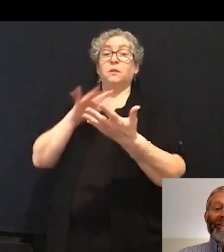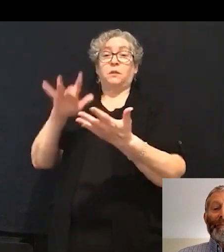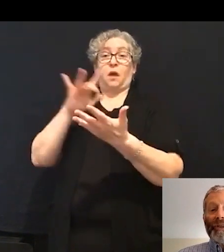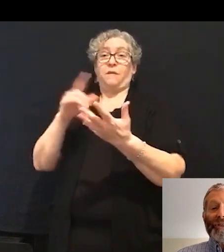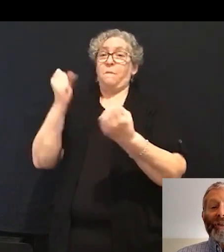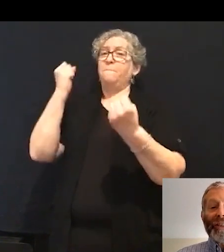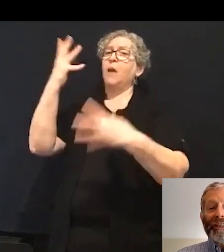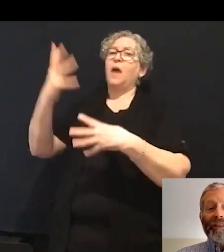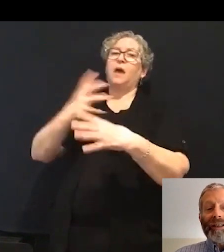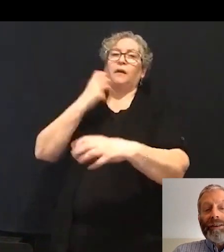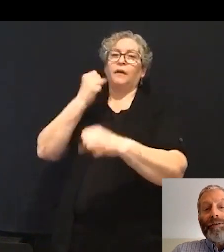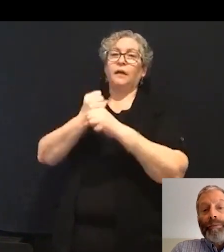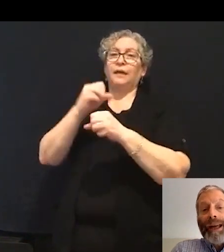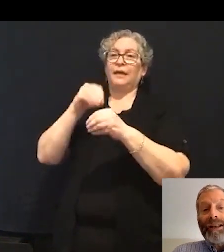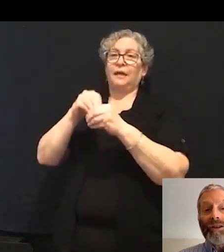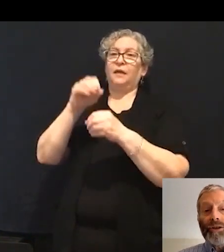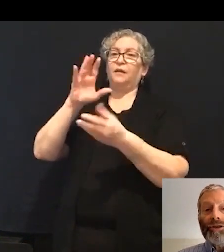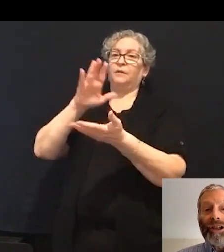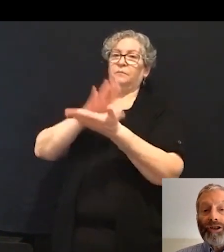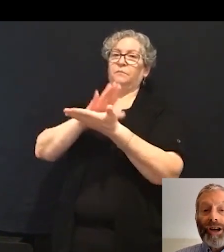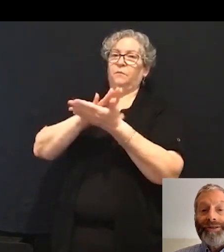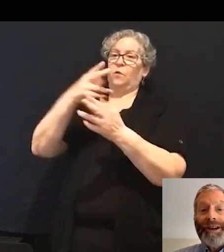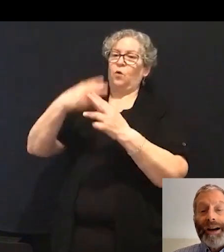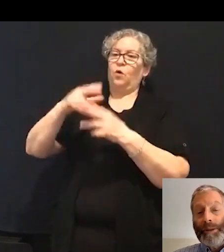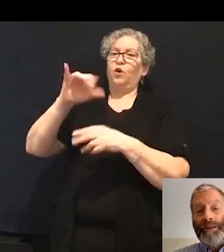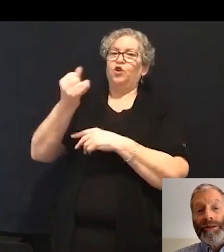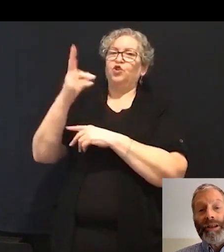It's been studied for many years at Johns Hopkins.